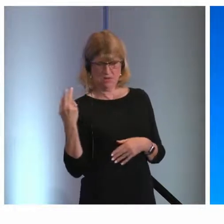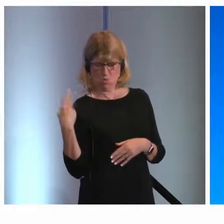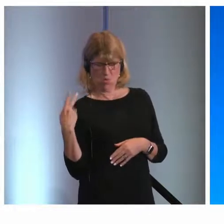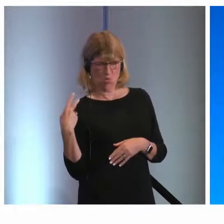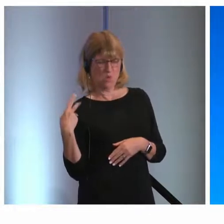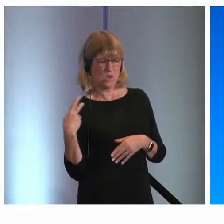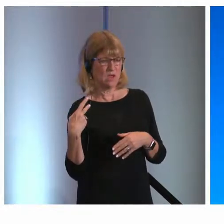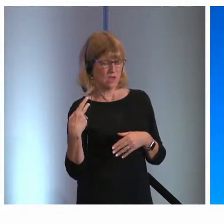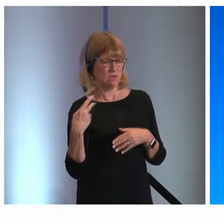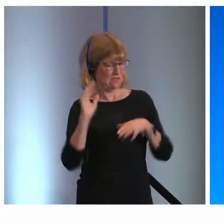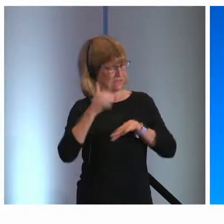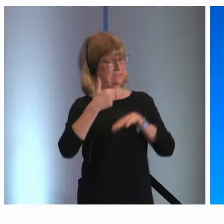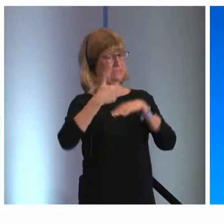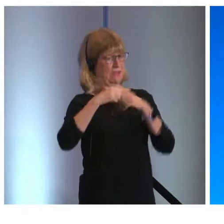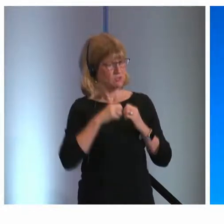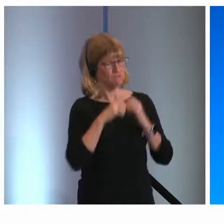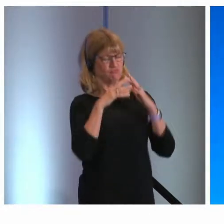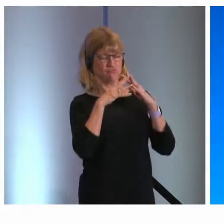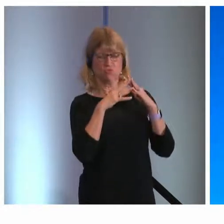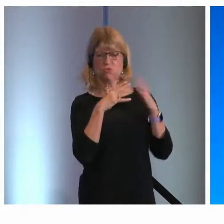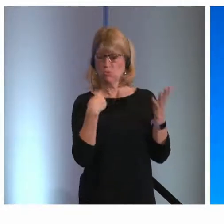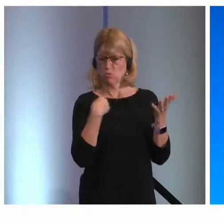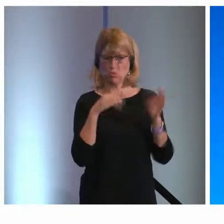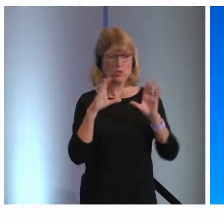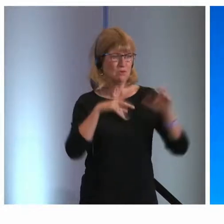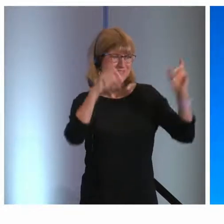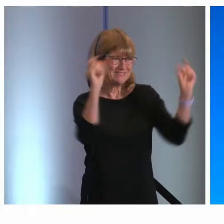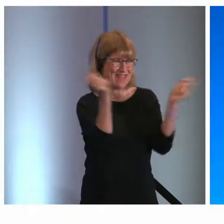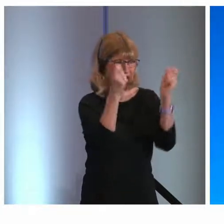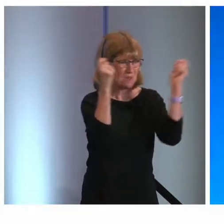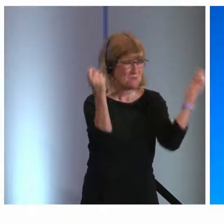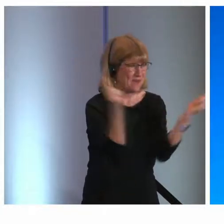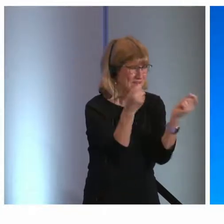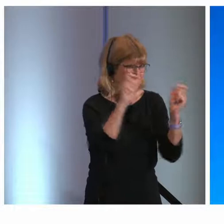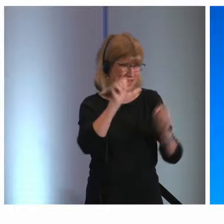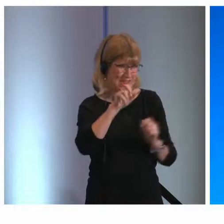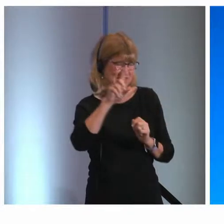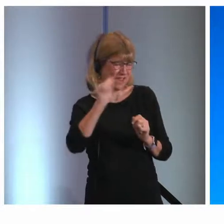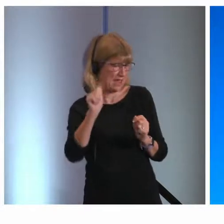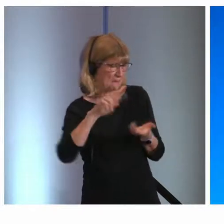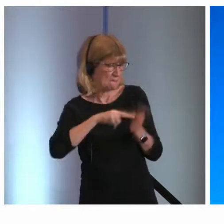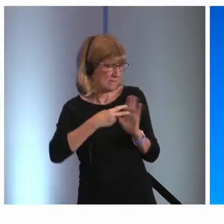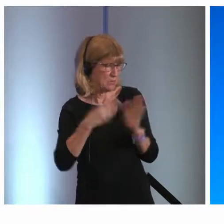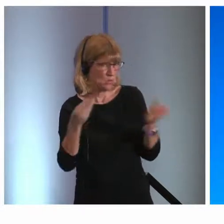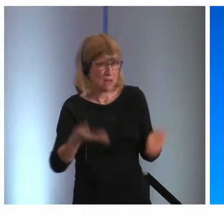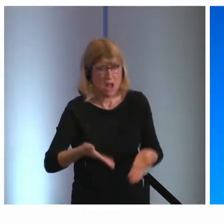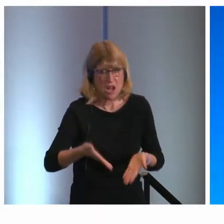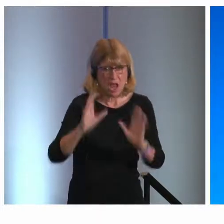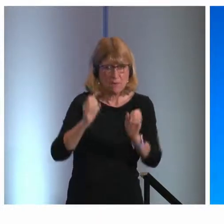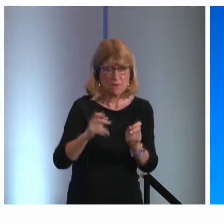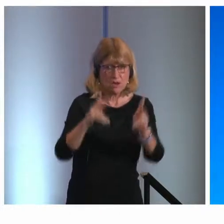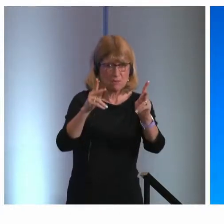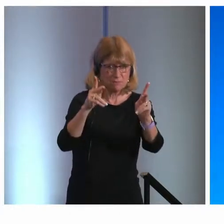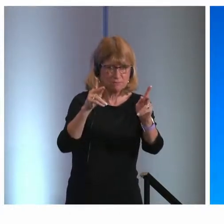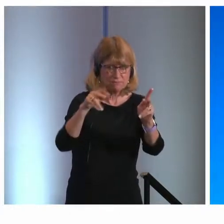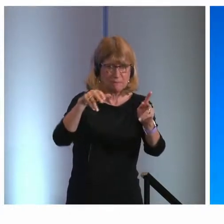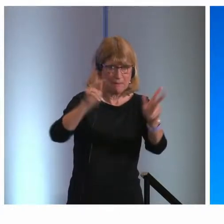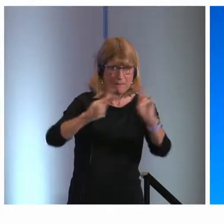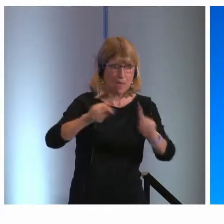where do we find this talent? ADA lead on productions, that's the production company that Tari and I have established.